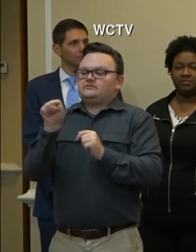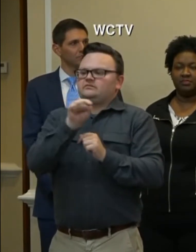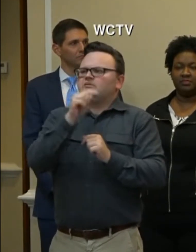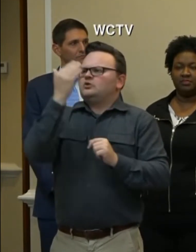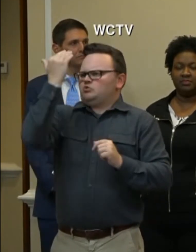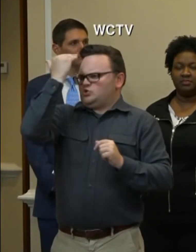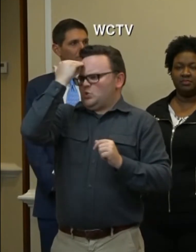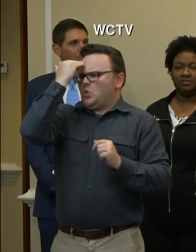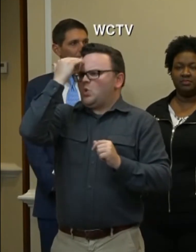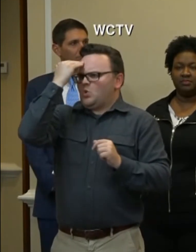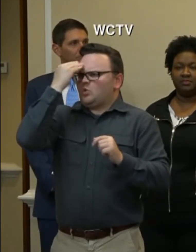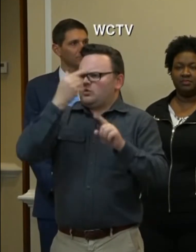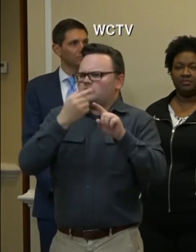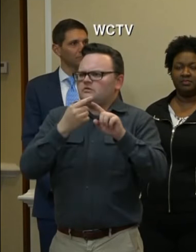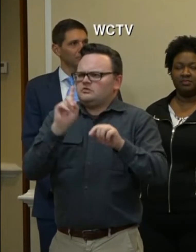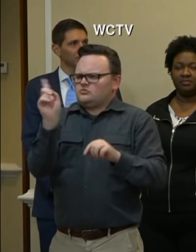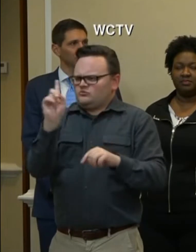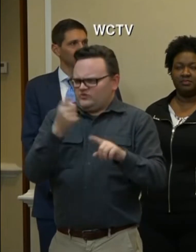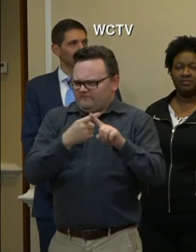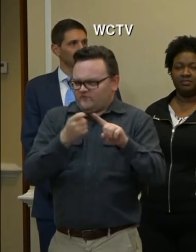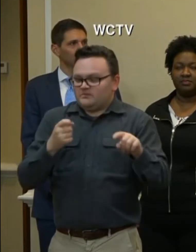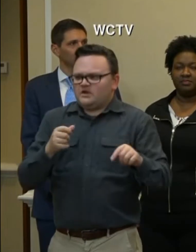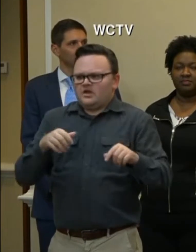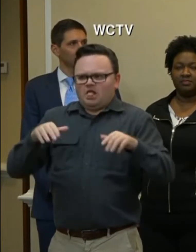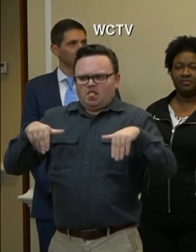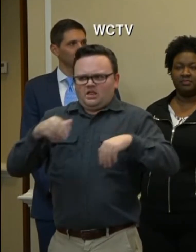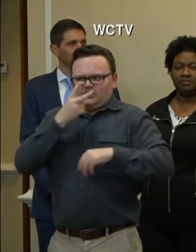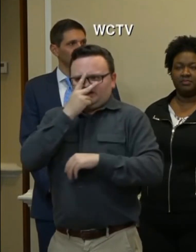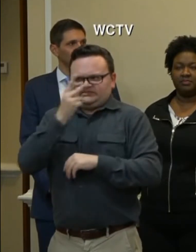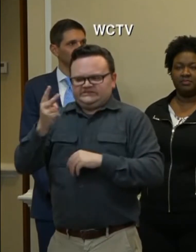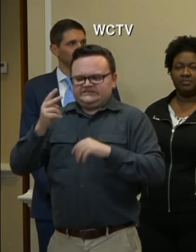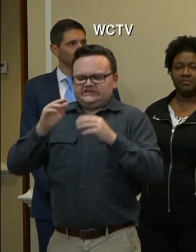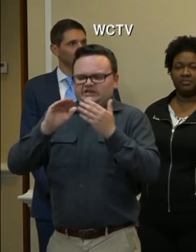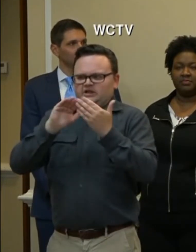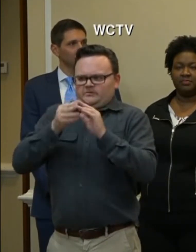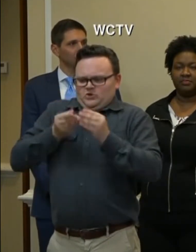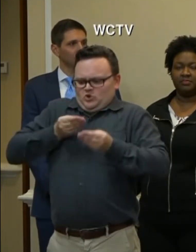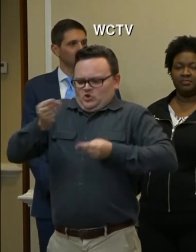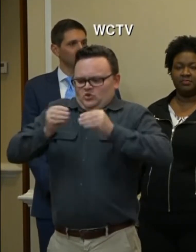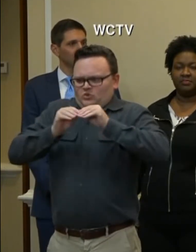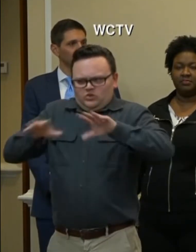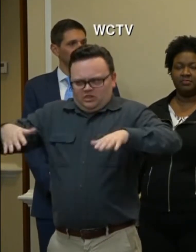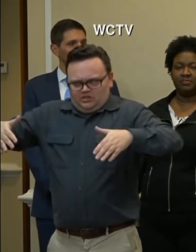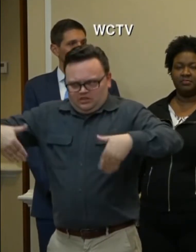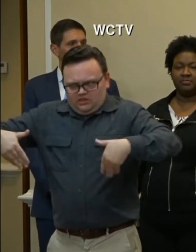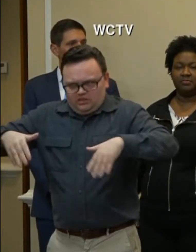spread but this is something that we are watching very very carefully